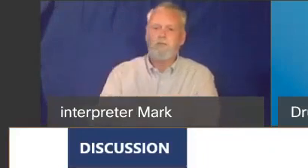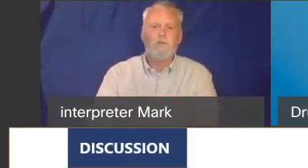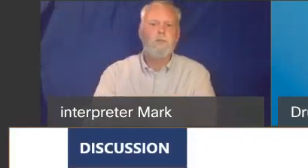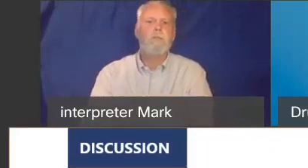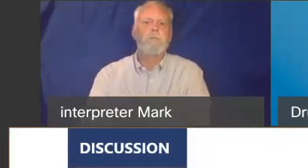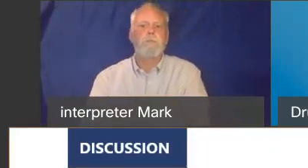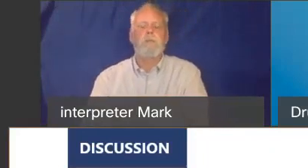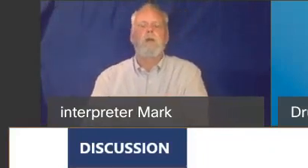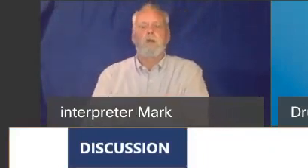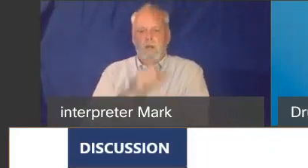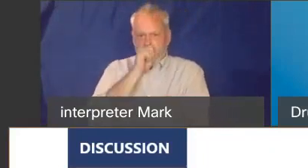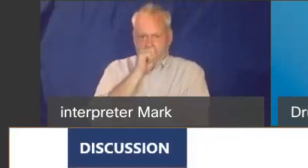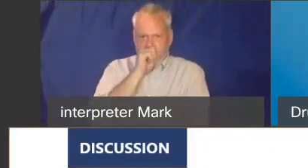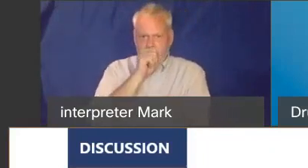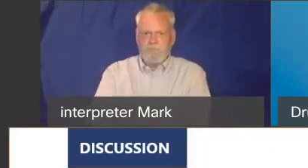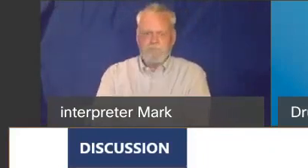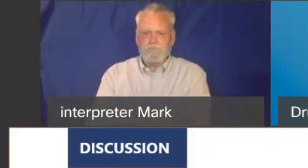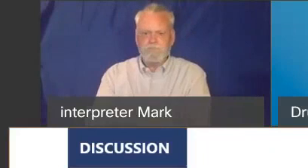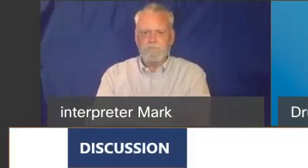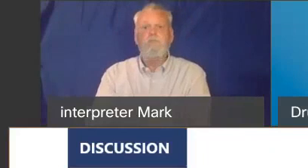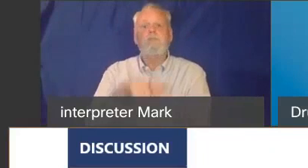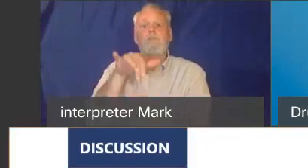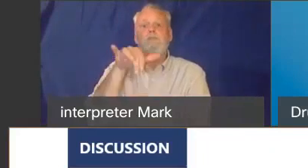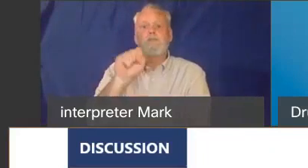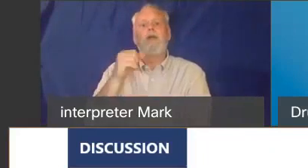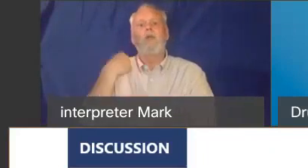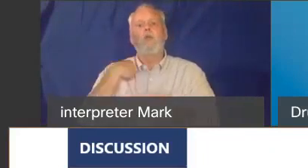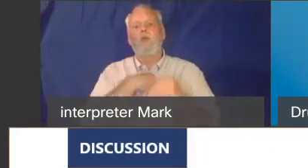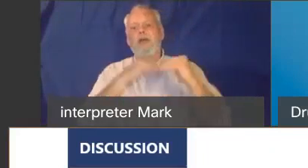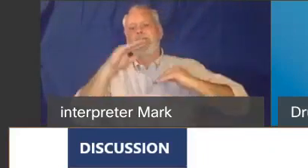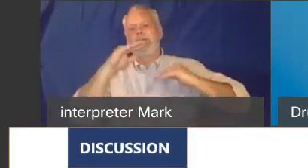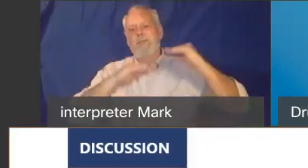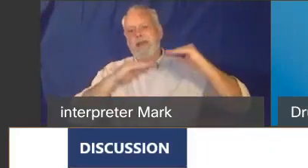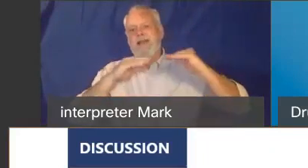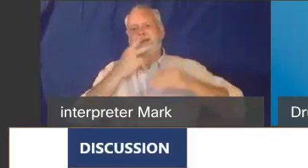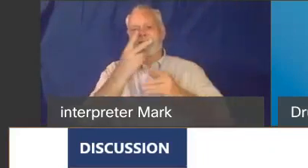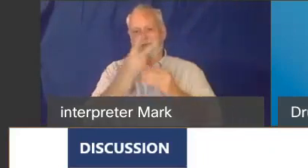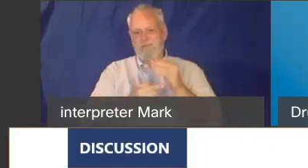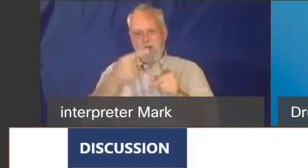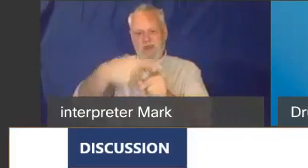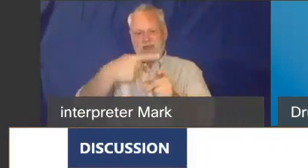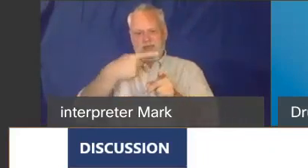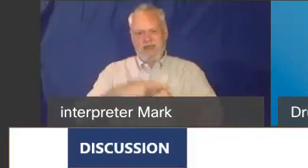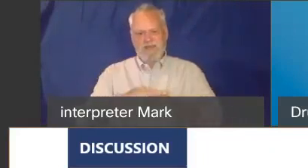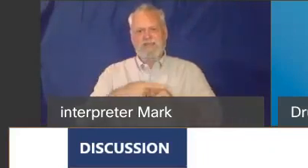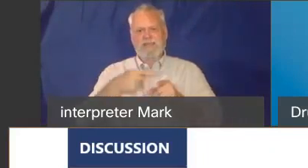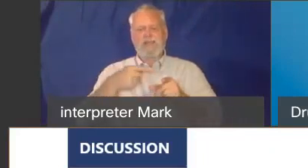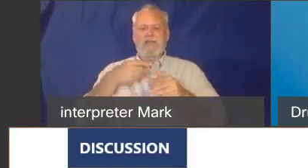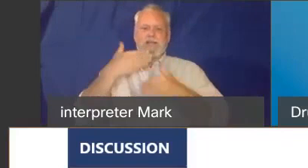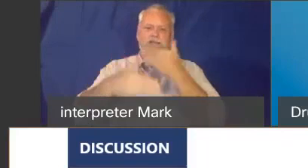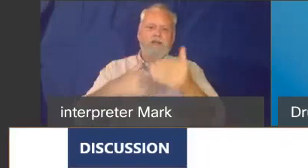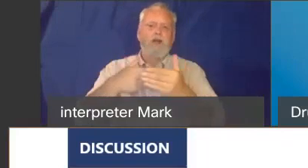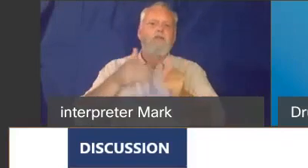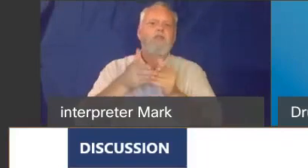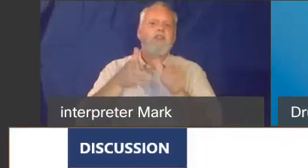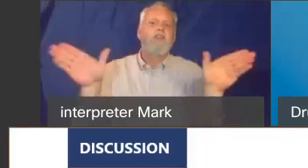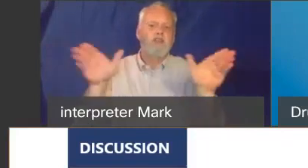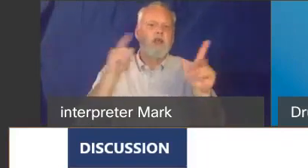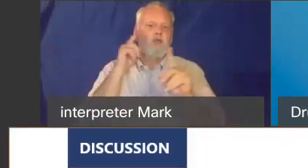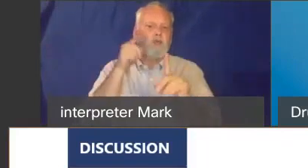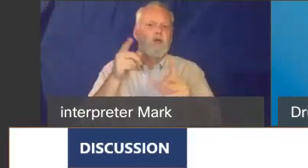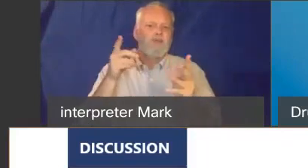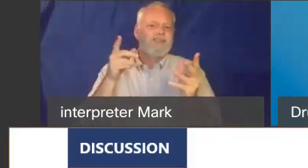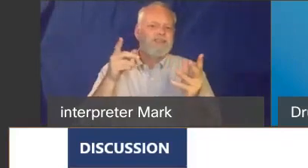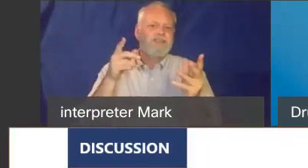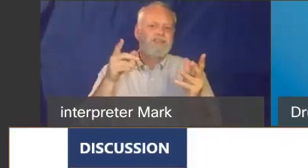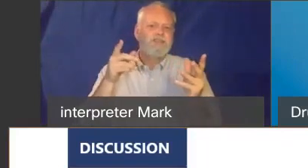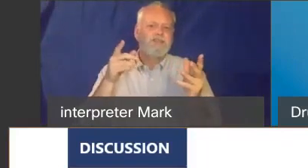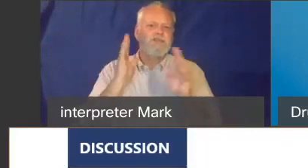Yeah, so we have to balance at the both of those intersections, the flow of the general purpose traffic that's been reduced to 1 lane, South bound.